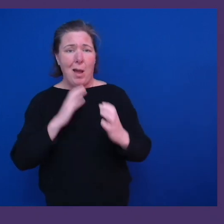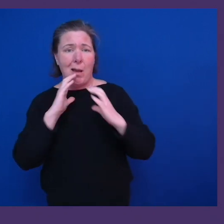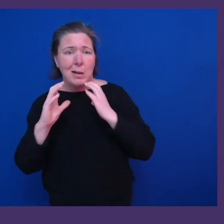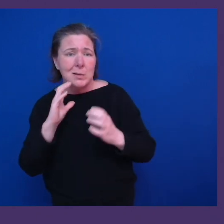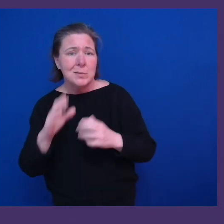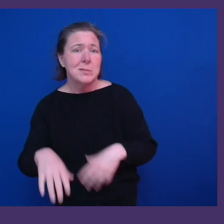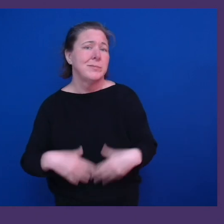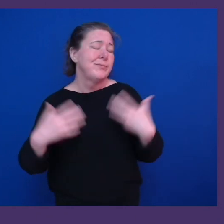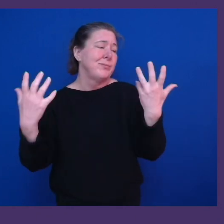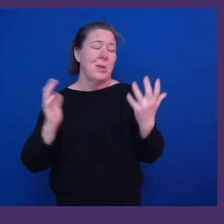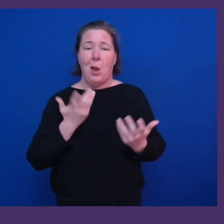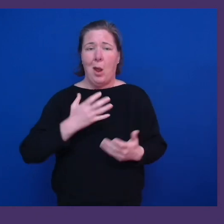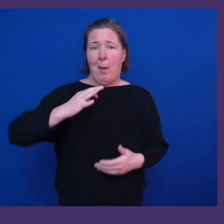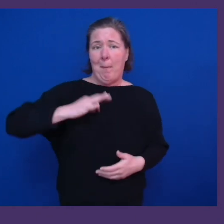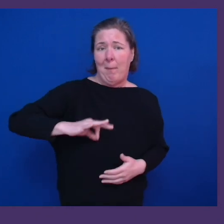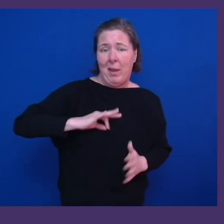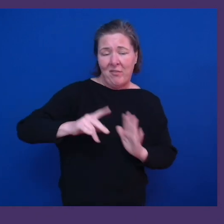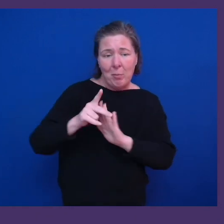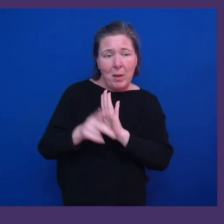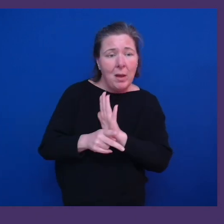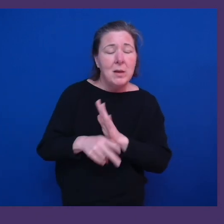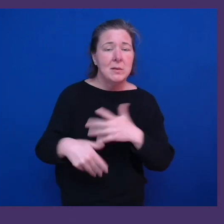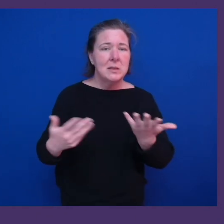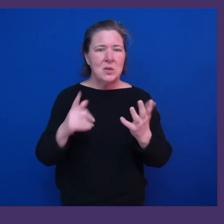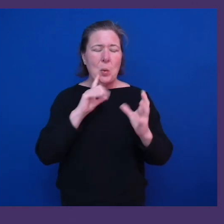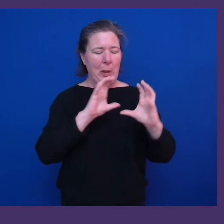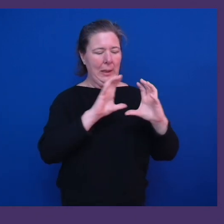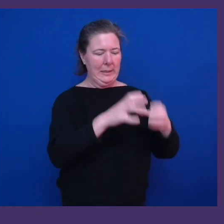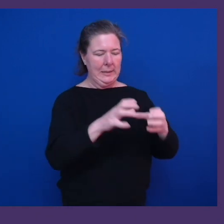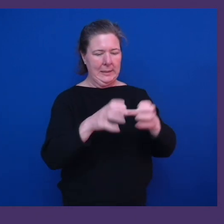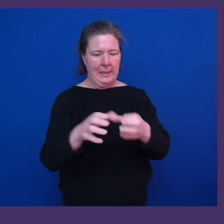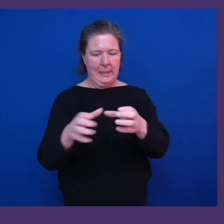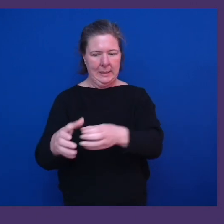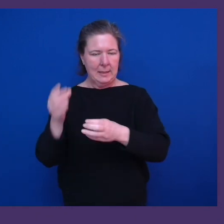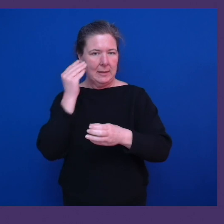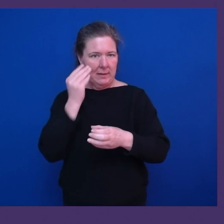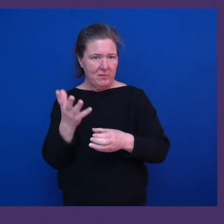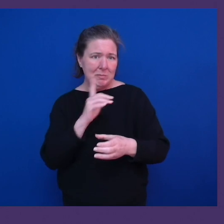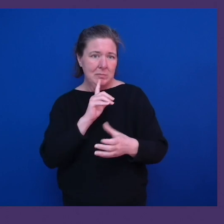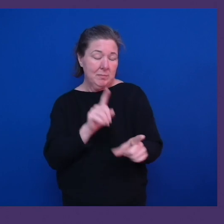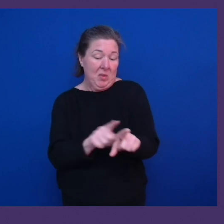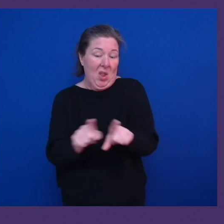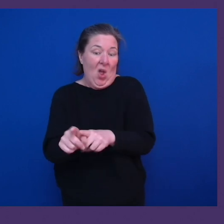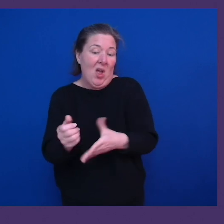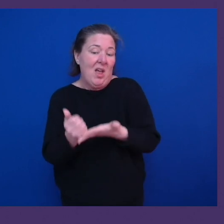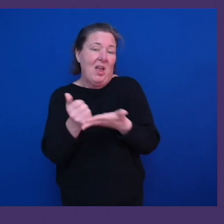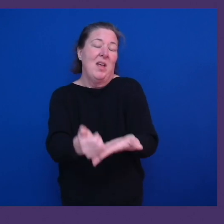And so, classifying the information also helps in that grounding foundation layer.